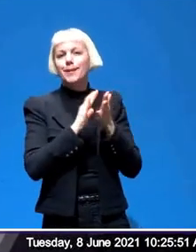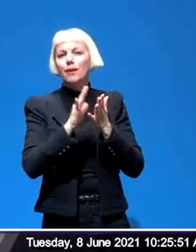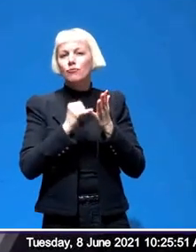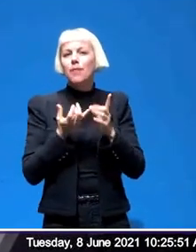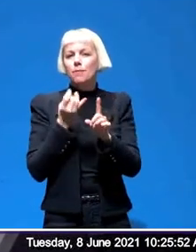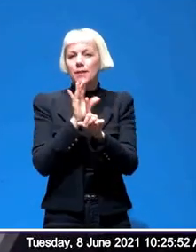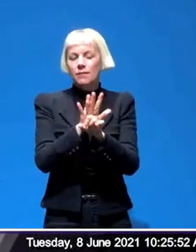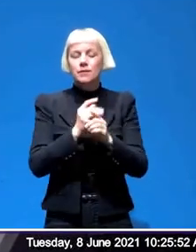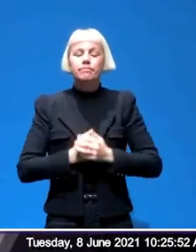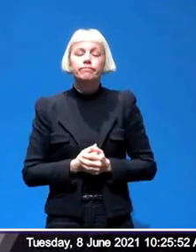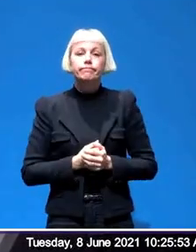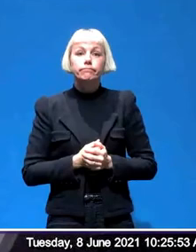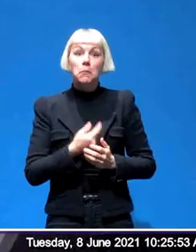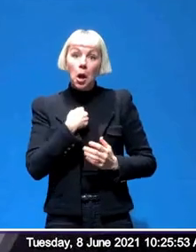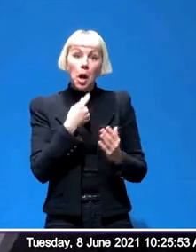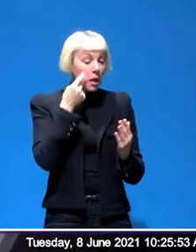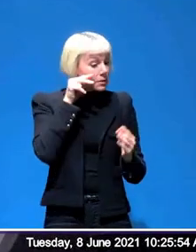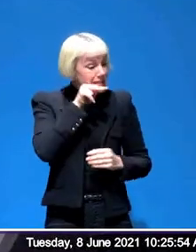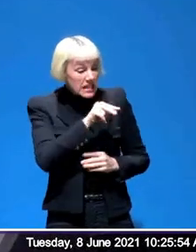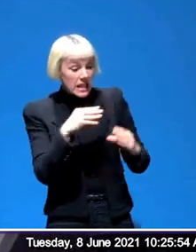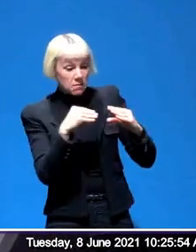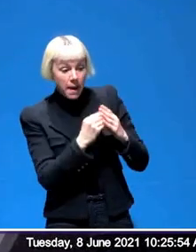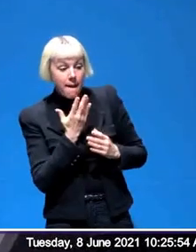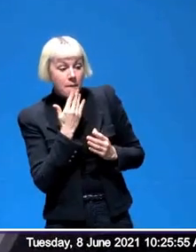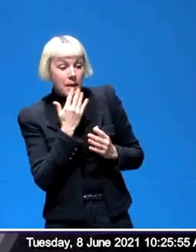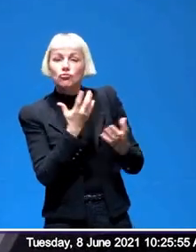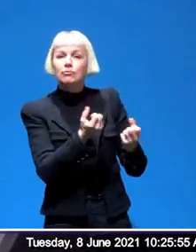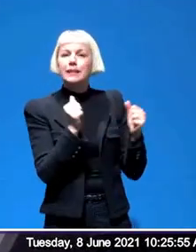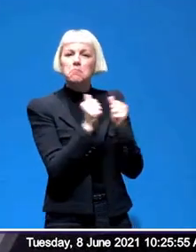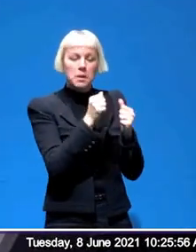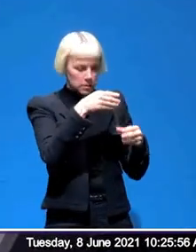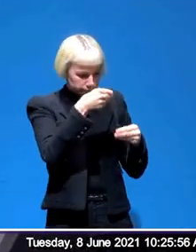I had no access to Daniel's account and I did not receive bank statements for that account.